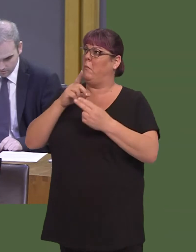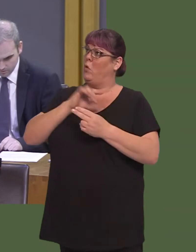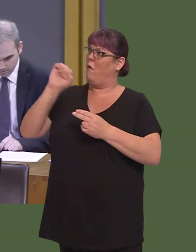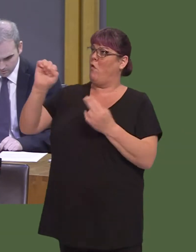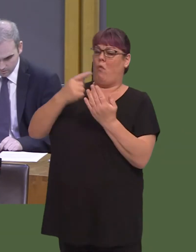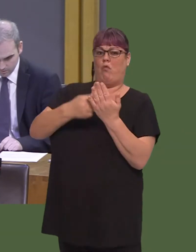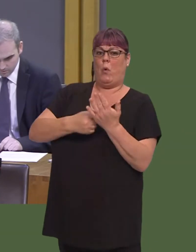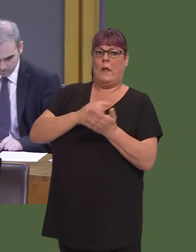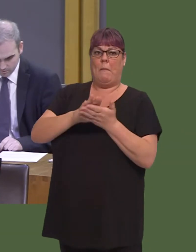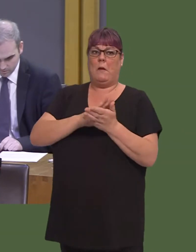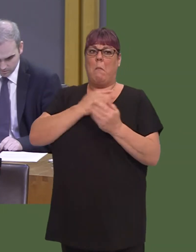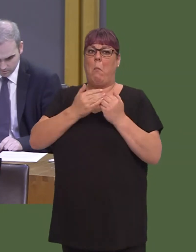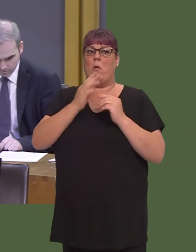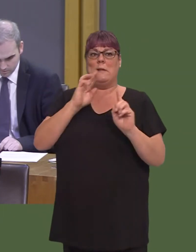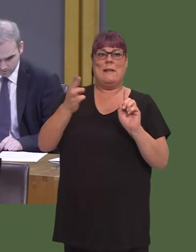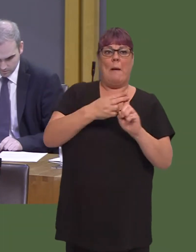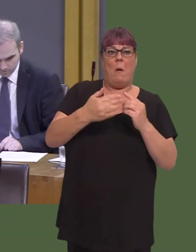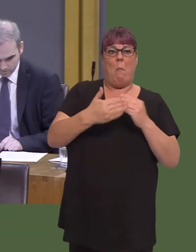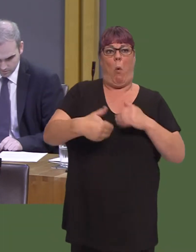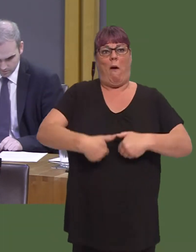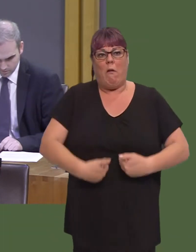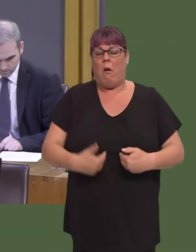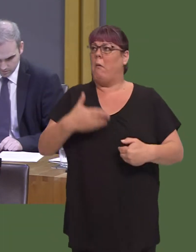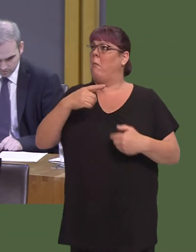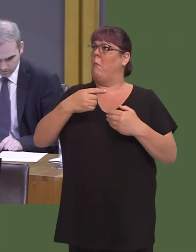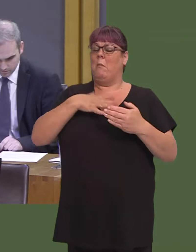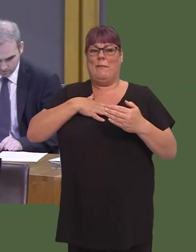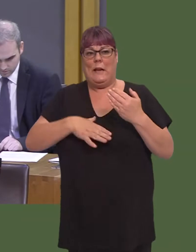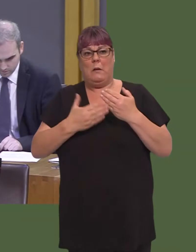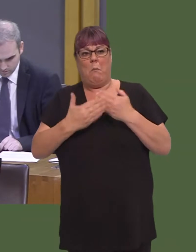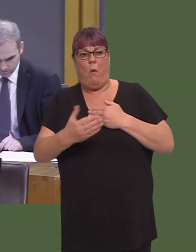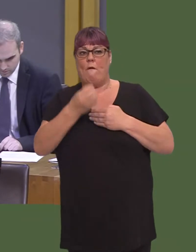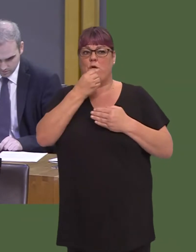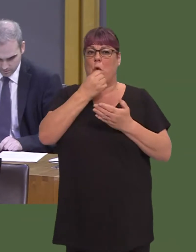then he says we need to remove all scrutiny, without realising the contradiction in what